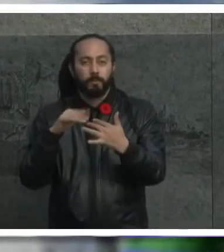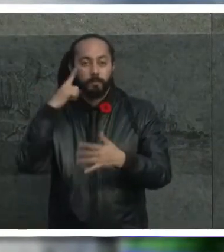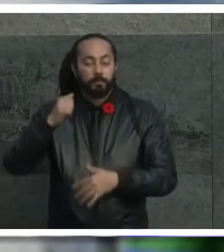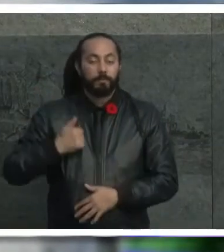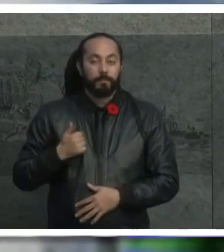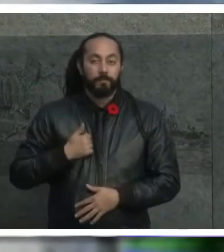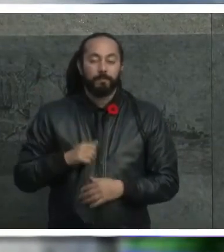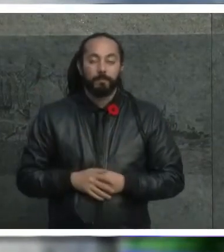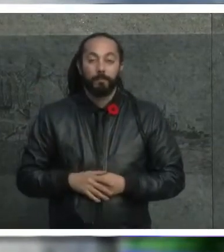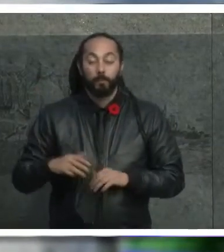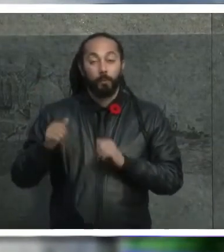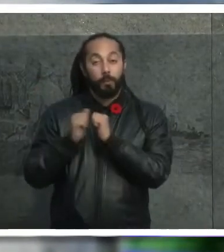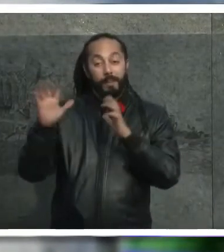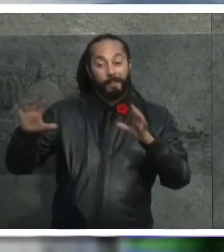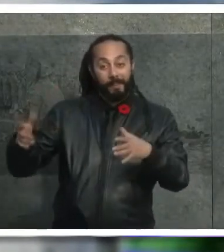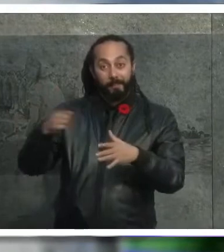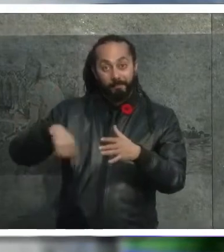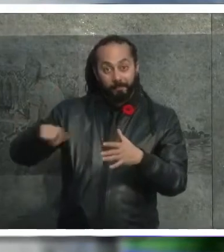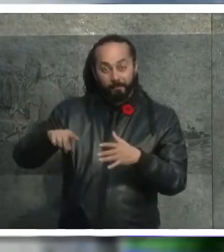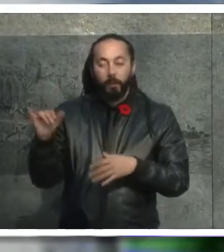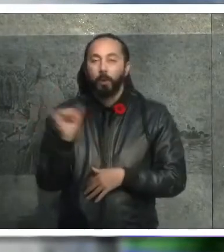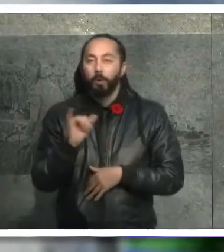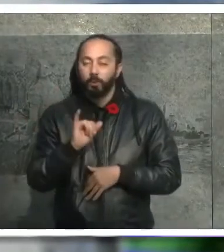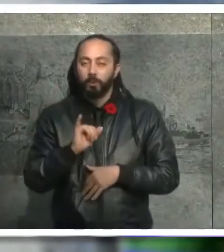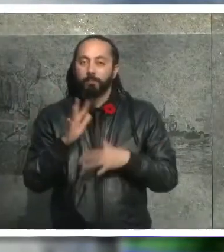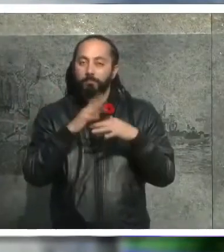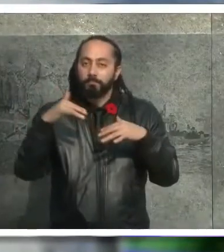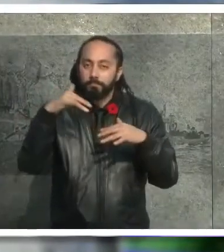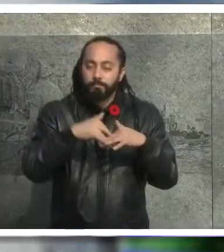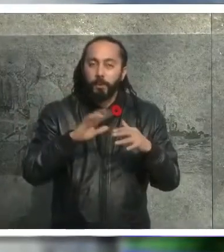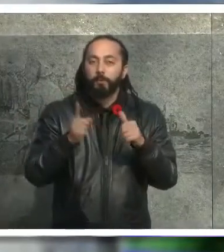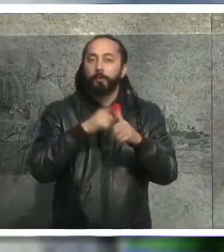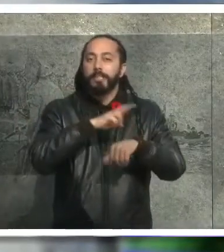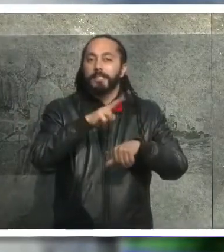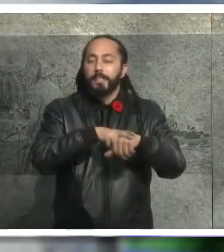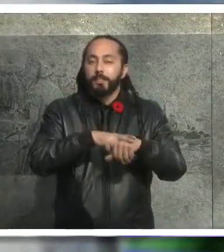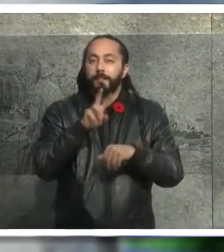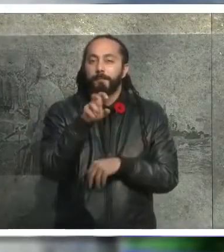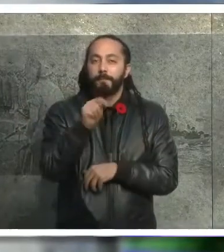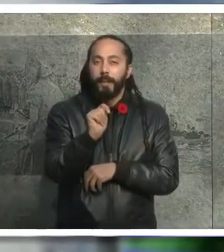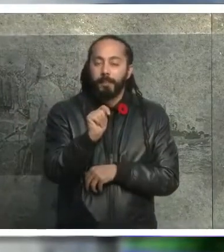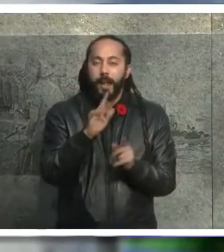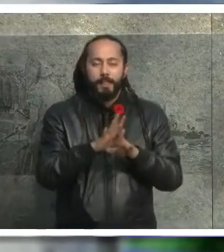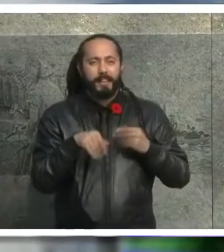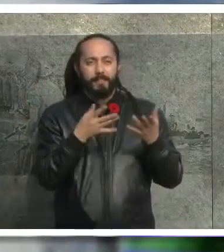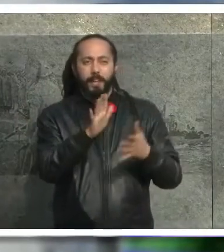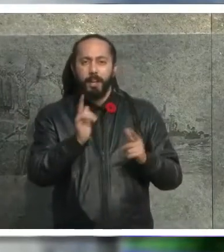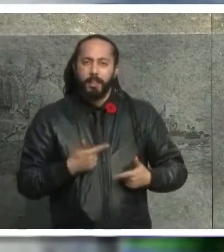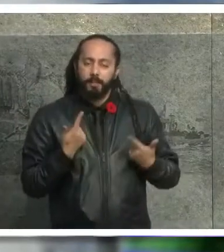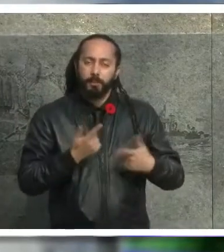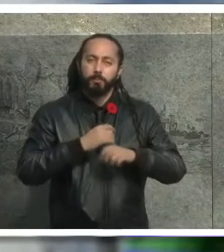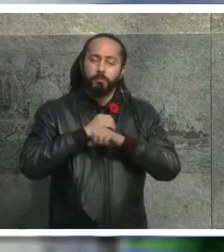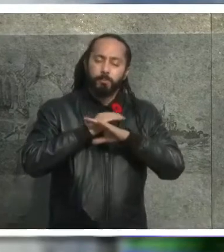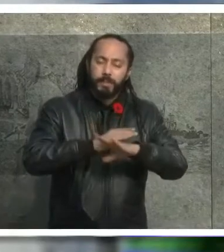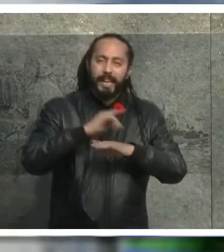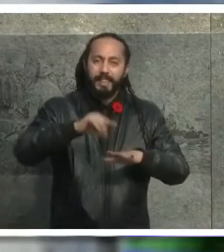who courageously fought in the wars for the freedom of Canada and among these heroic individuals are first nation veterans who gave